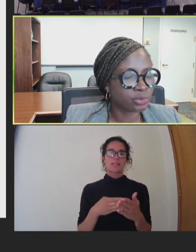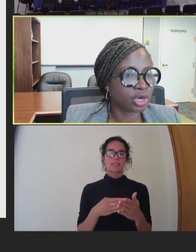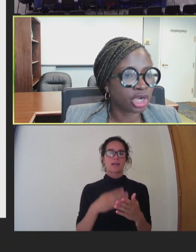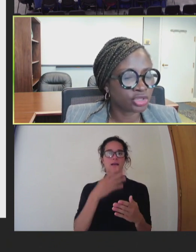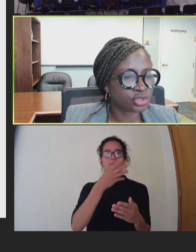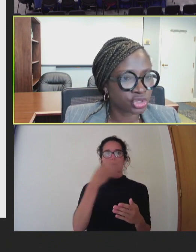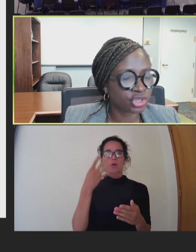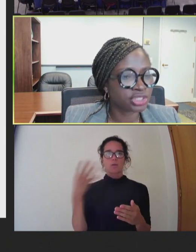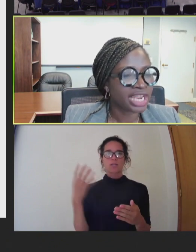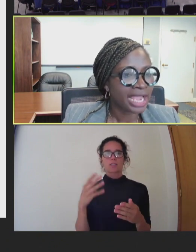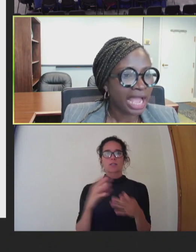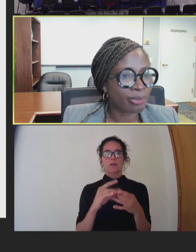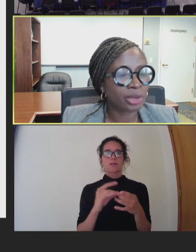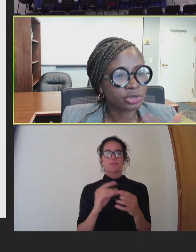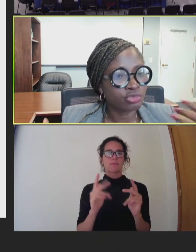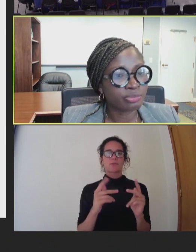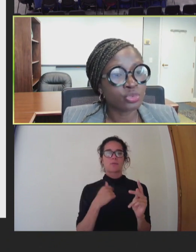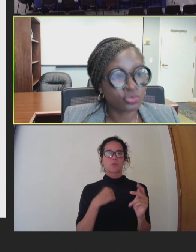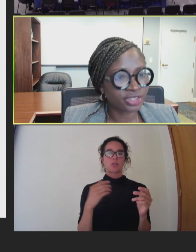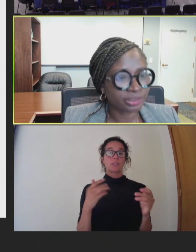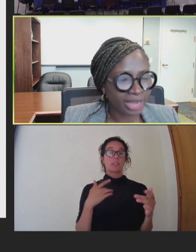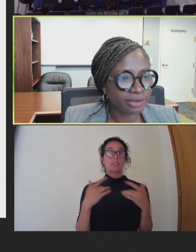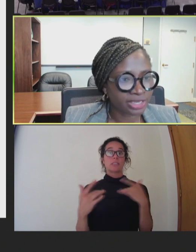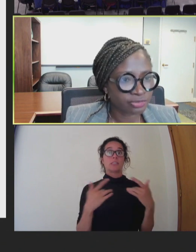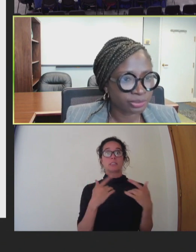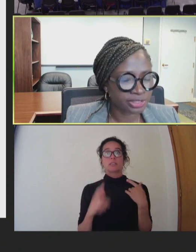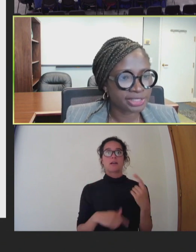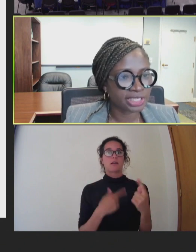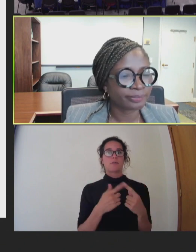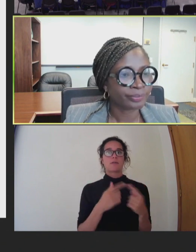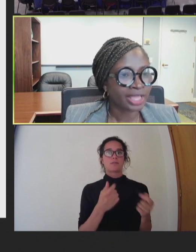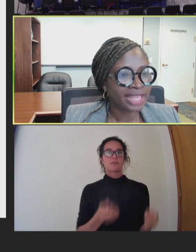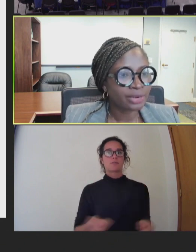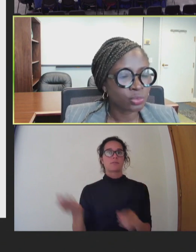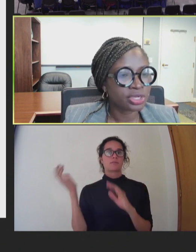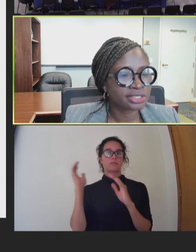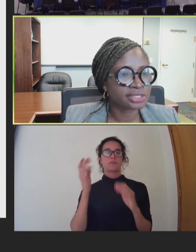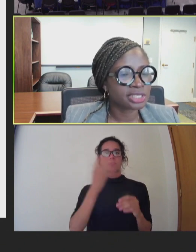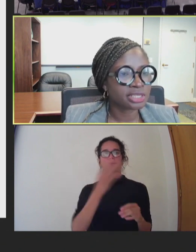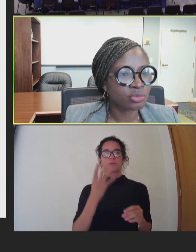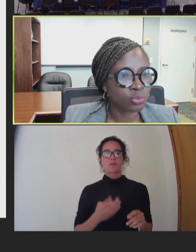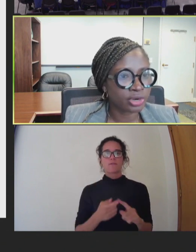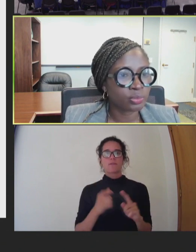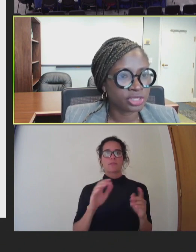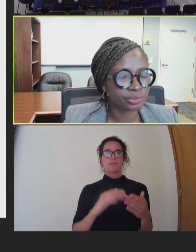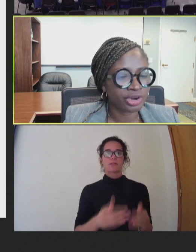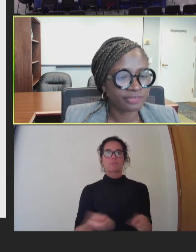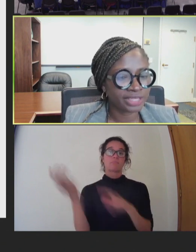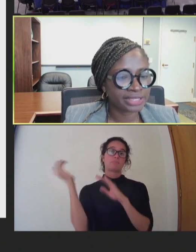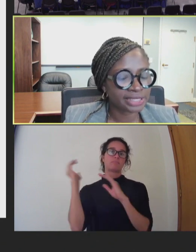were concerned about removing the migrants from the city. That was what was prevalent